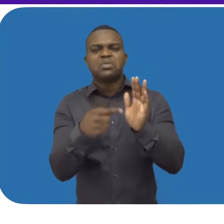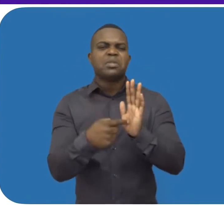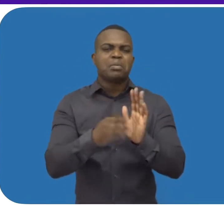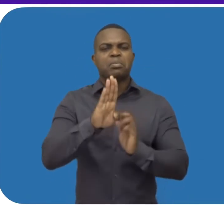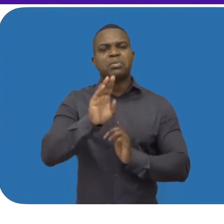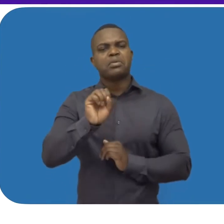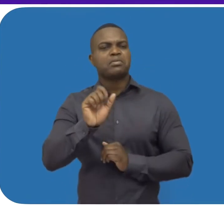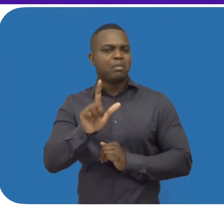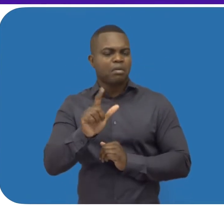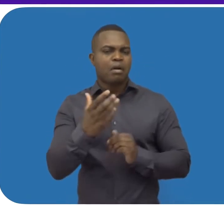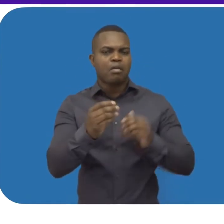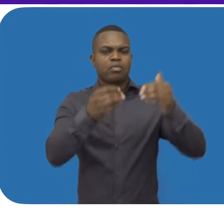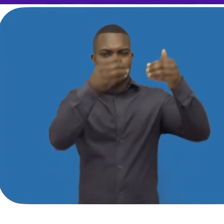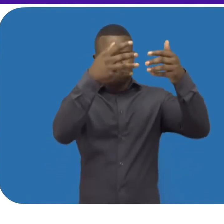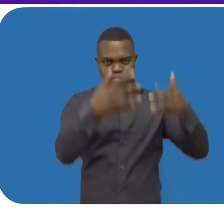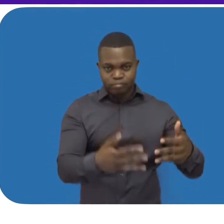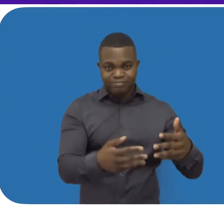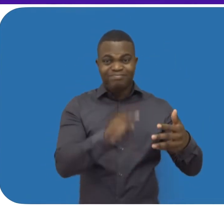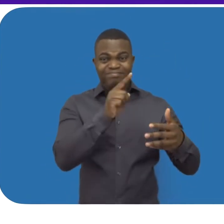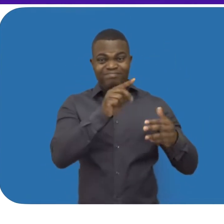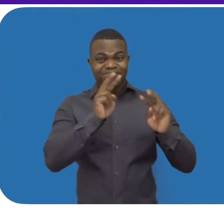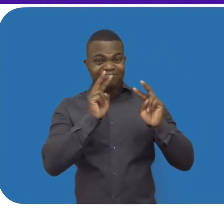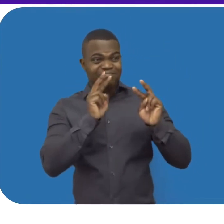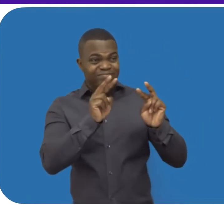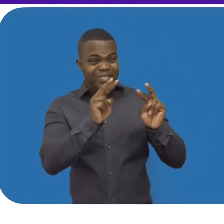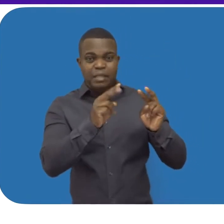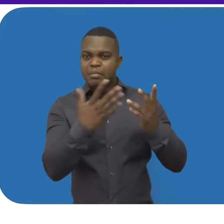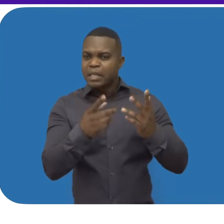but you can also look them up using other names via the search filter.